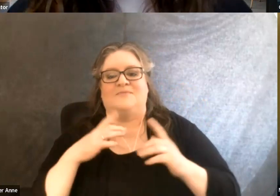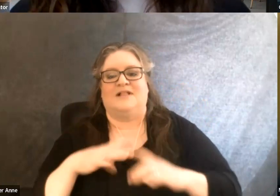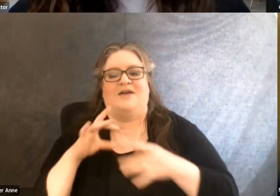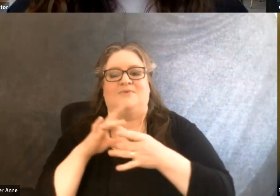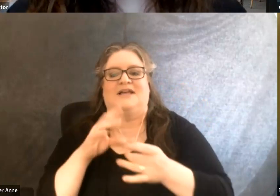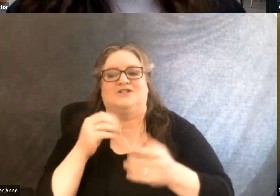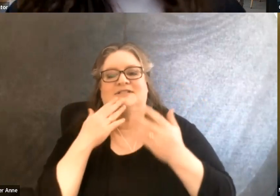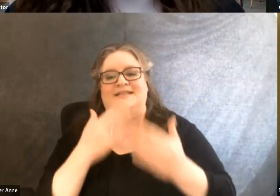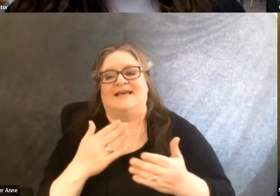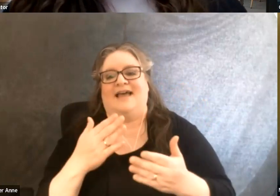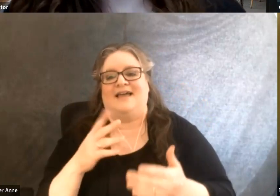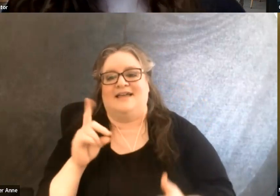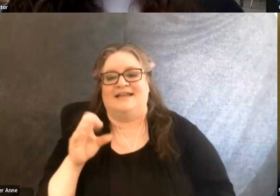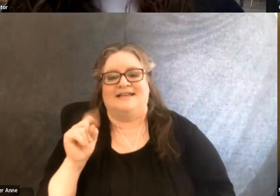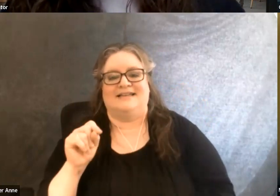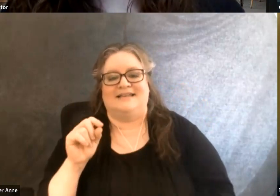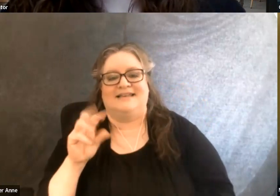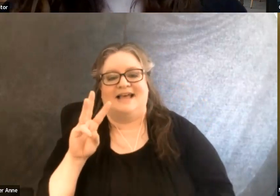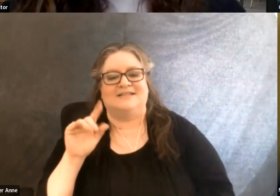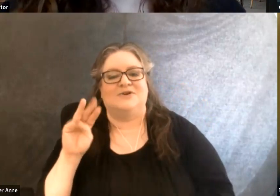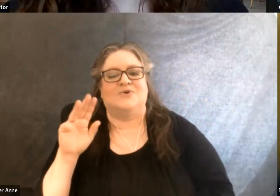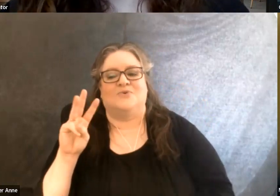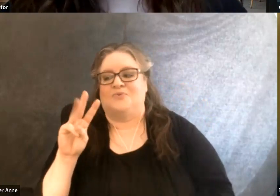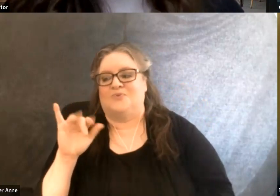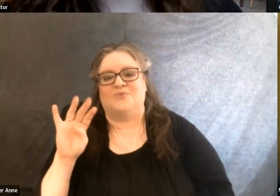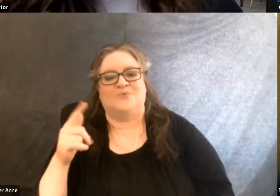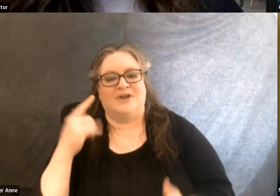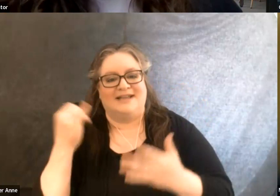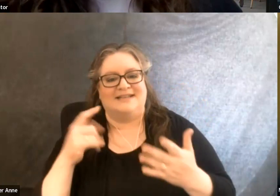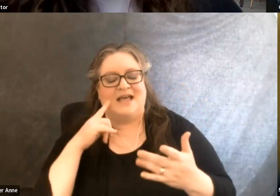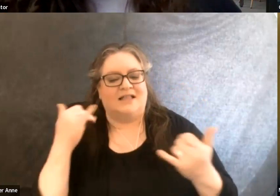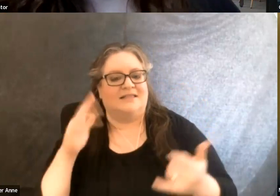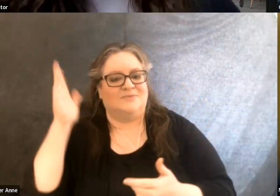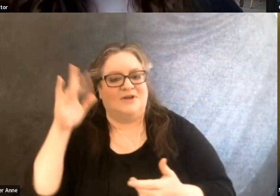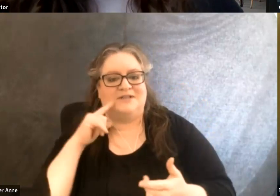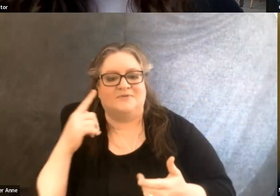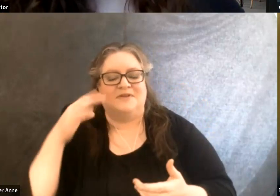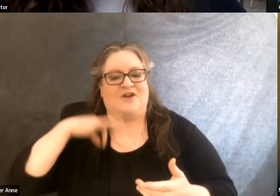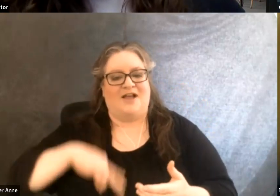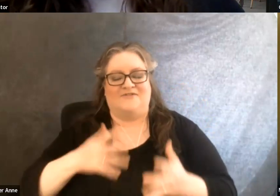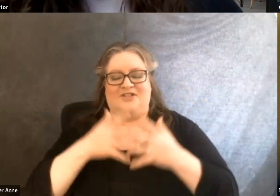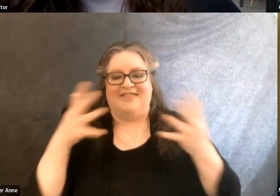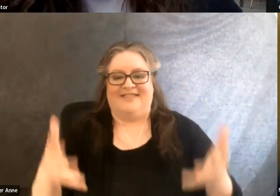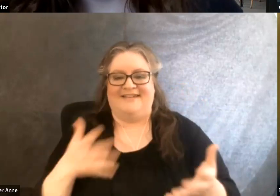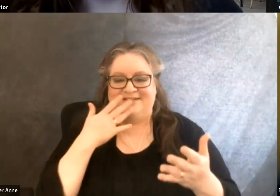And thank you to Desert Wing Design as a whole that this presentation is very helpful. So, thank you so much.